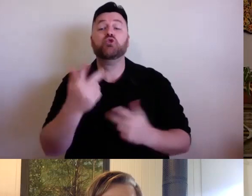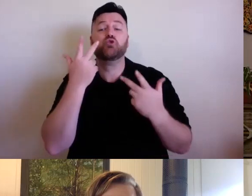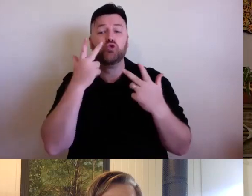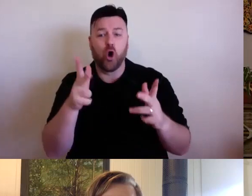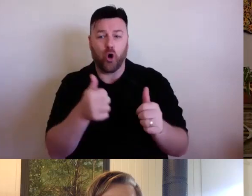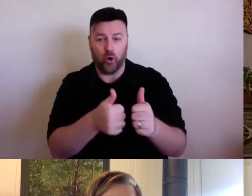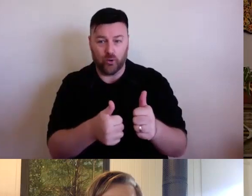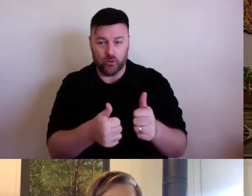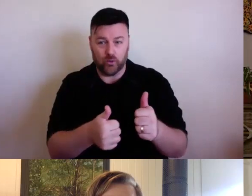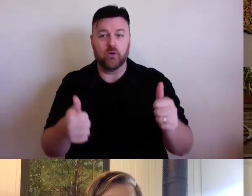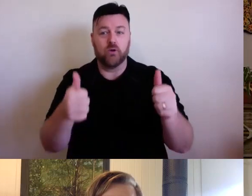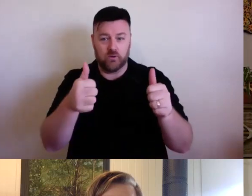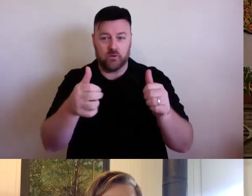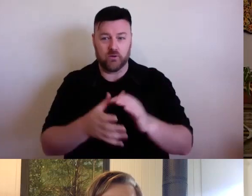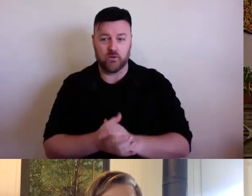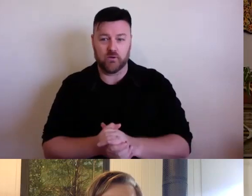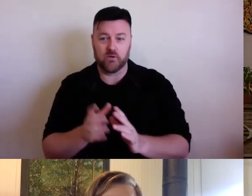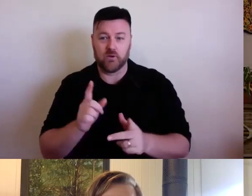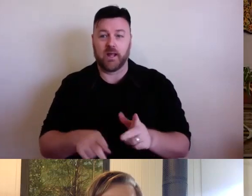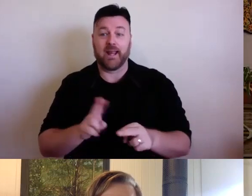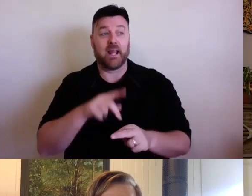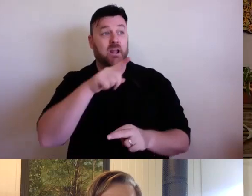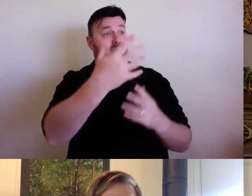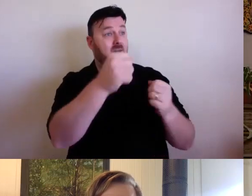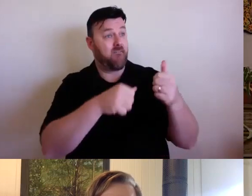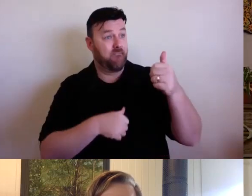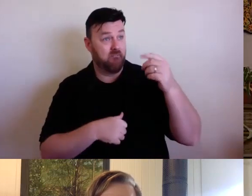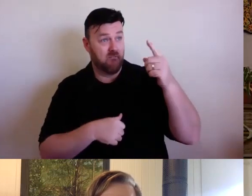not in dialogue with those who have a platform of authority. I want you